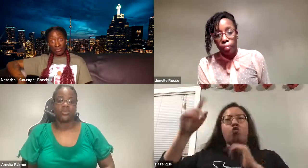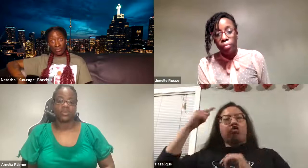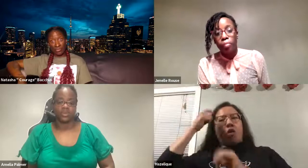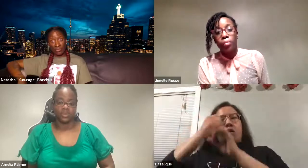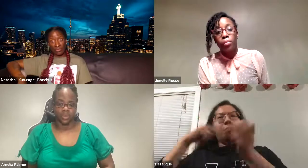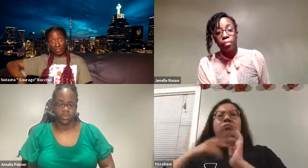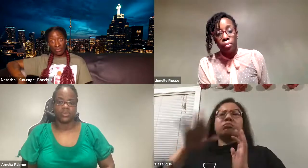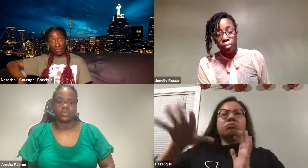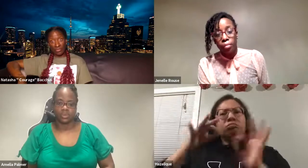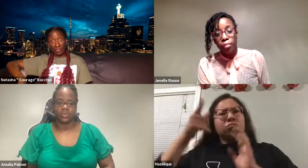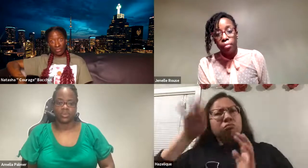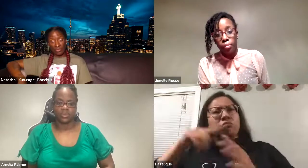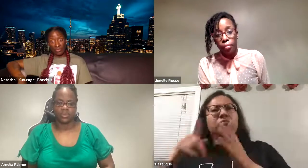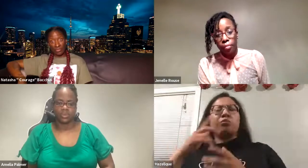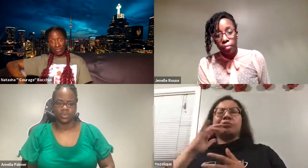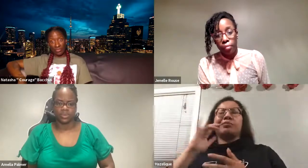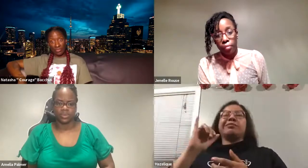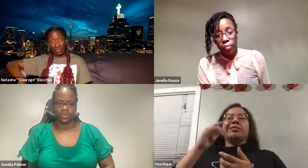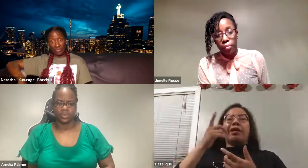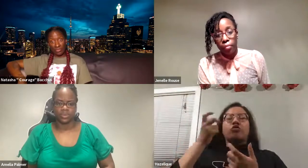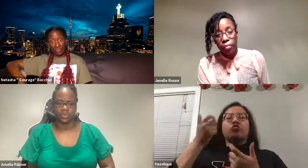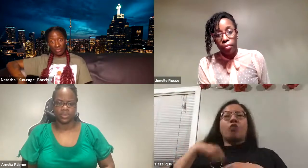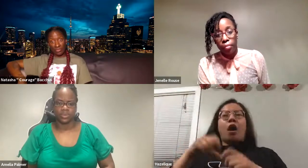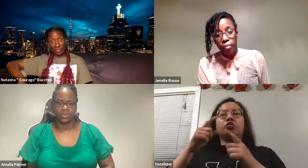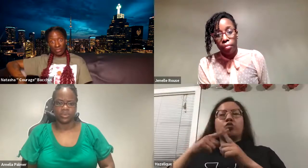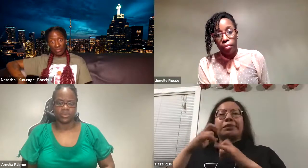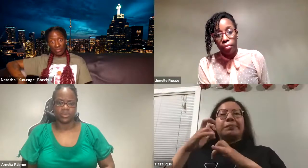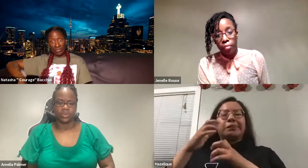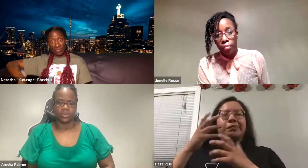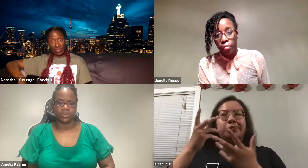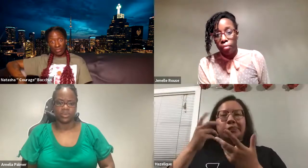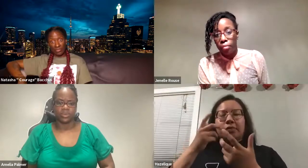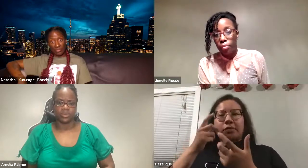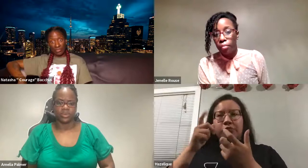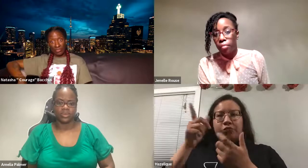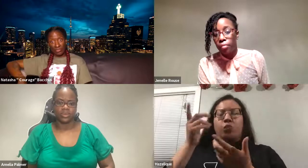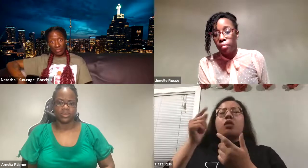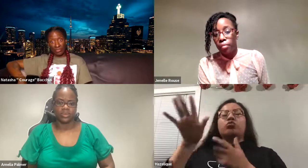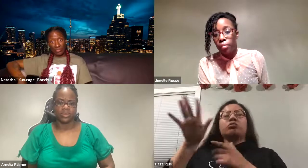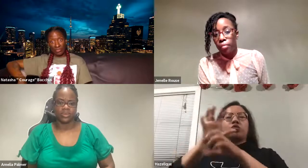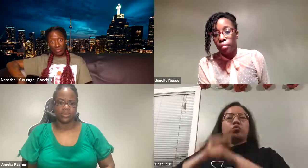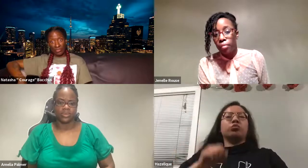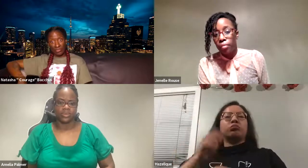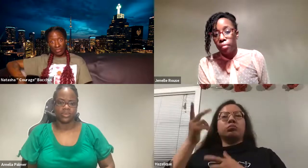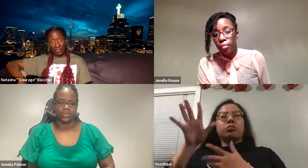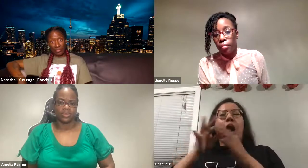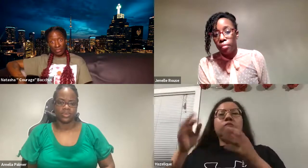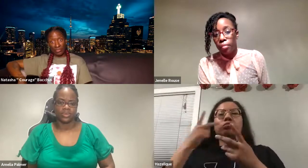because their expectations and what they predict what we will say and how we'll communicate,